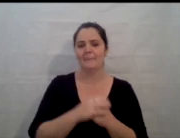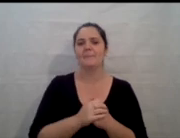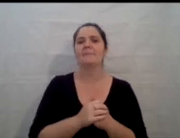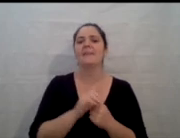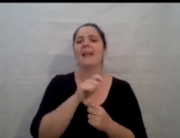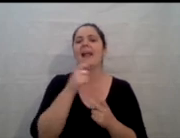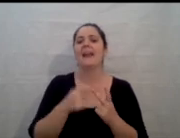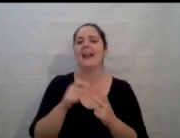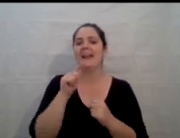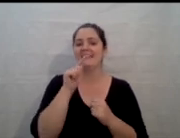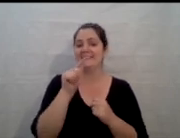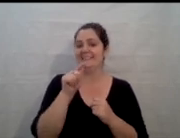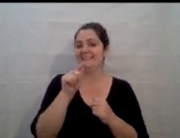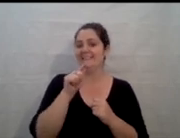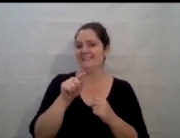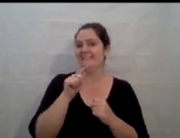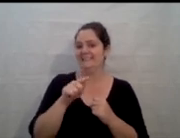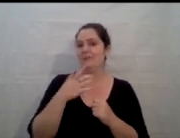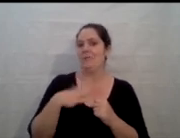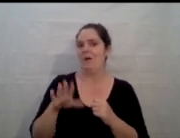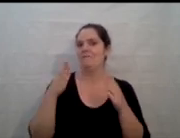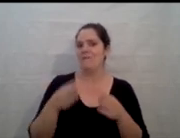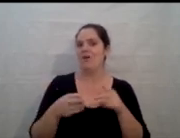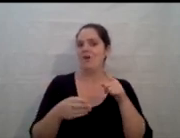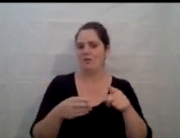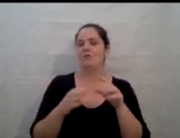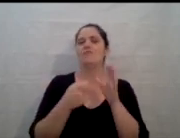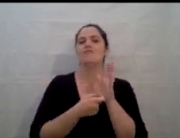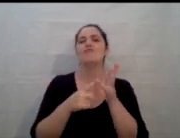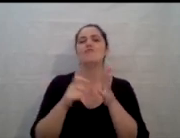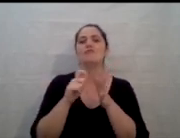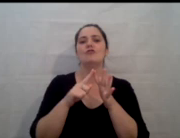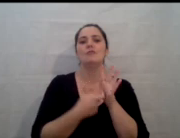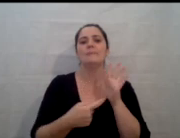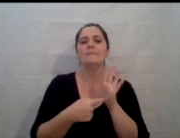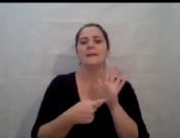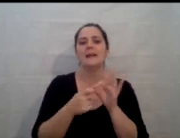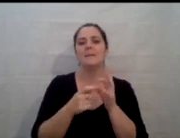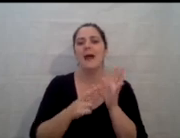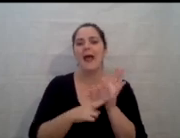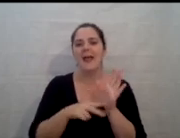artist that I really want to emphasise here with you this evening. This is Rupert Bunny. Many of you might be familiar with Rupert Bunny.